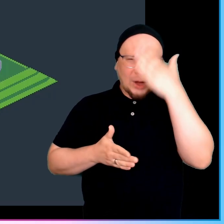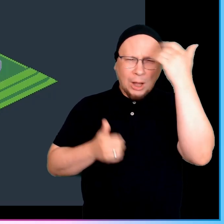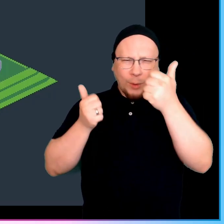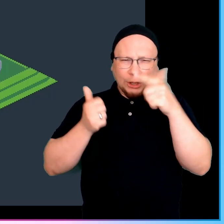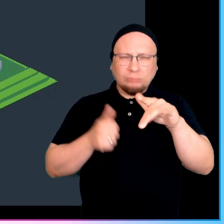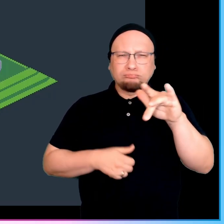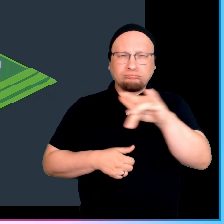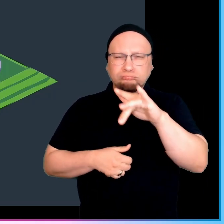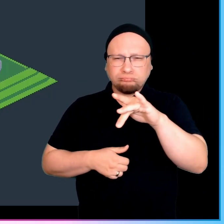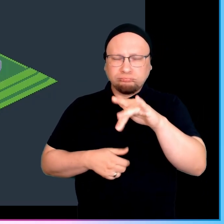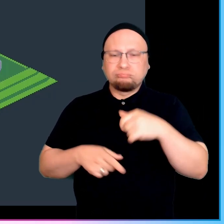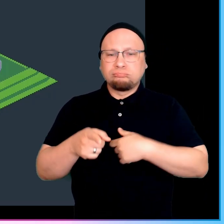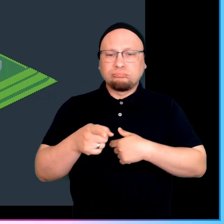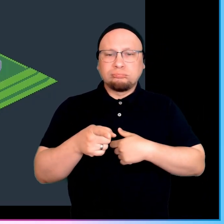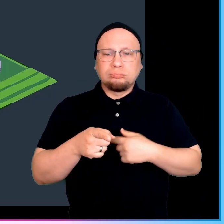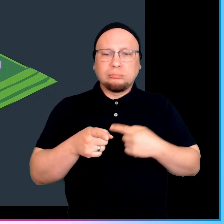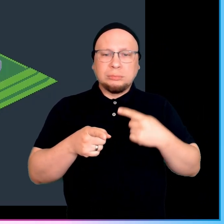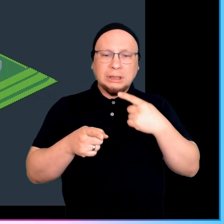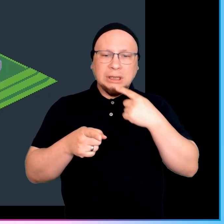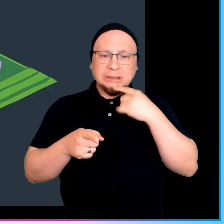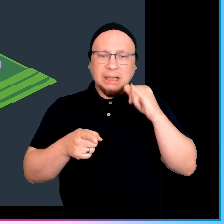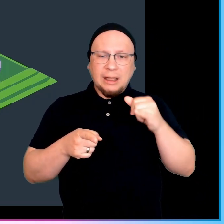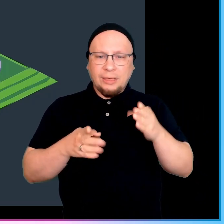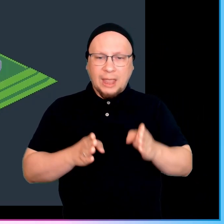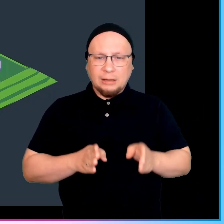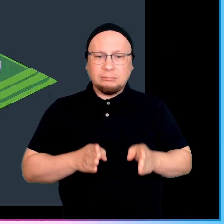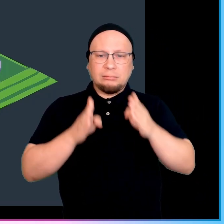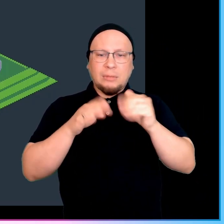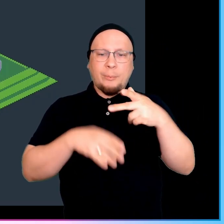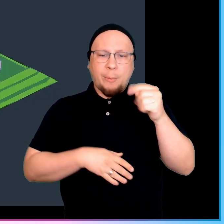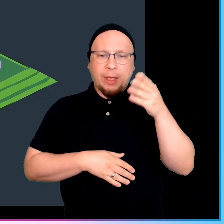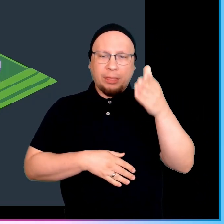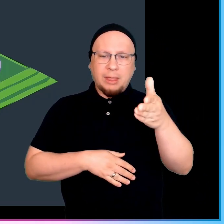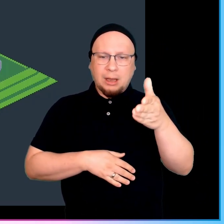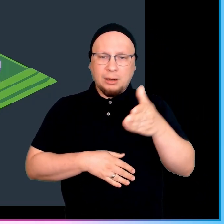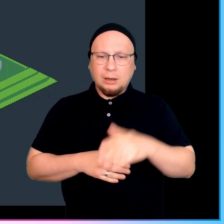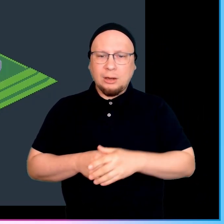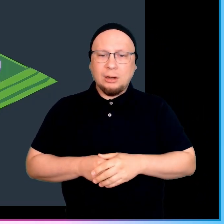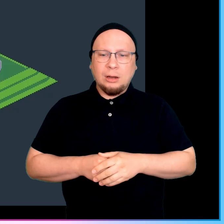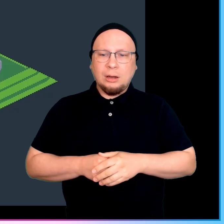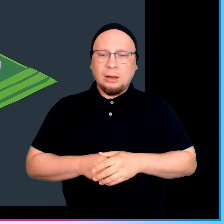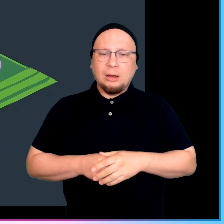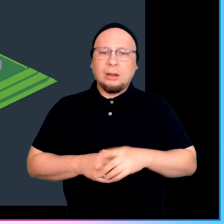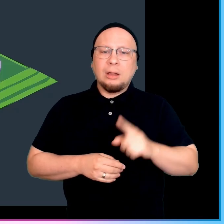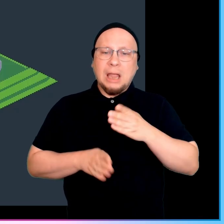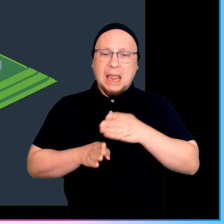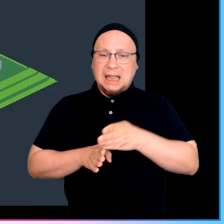A flat’s brutalist streaks in the sky. Always controversial with neighbours near and far.